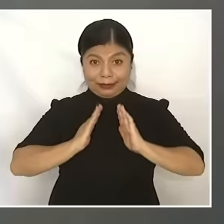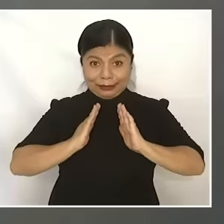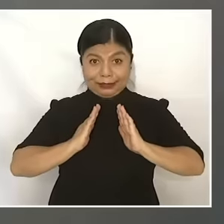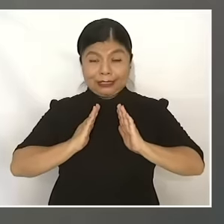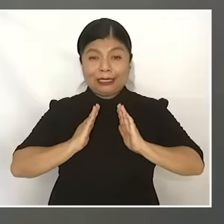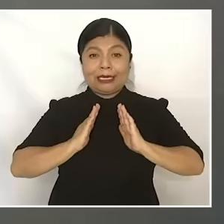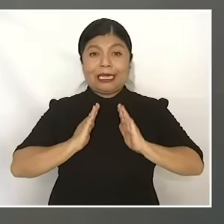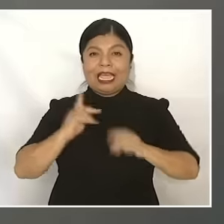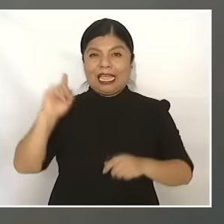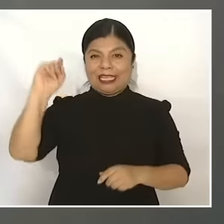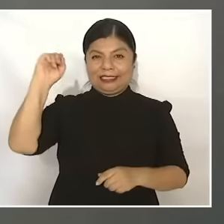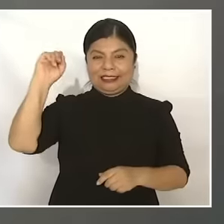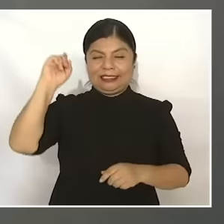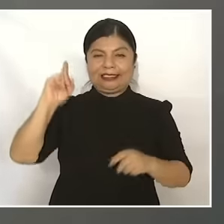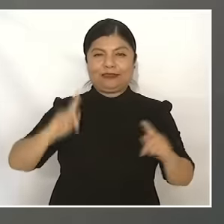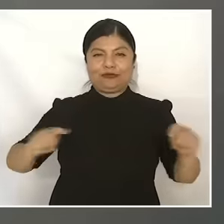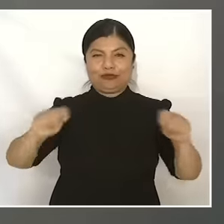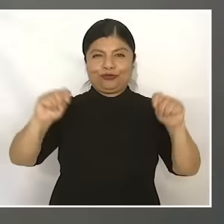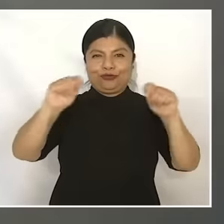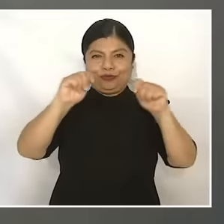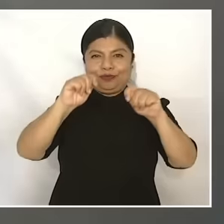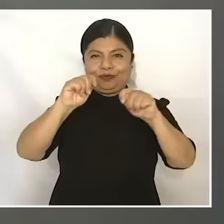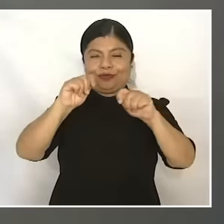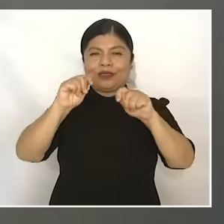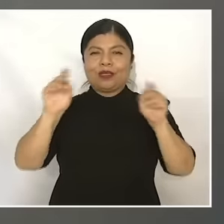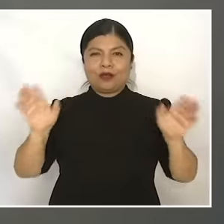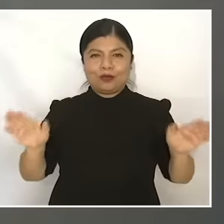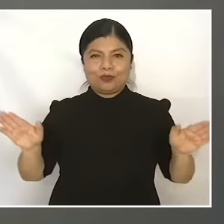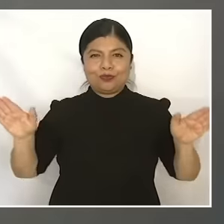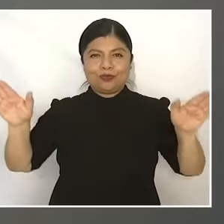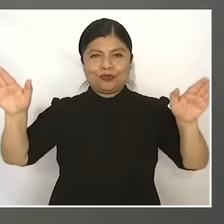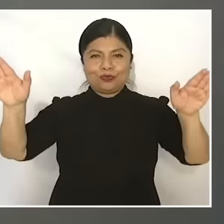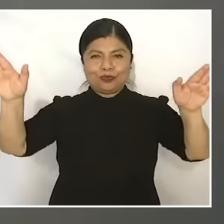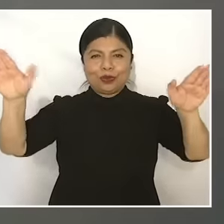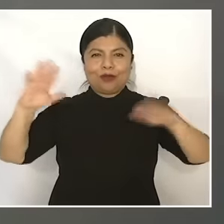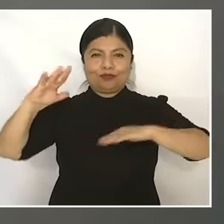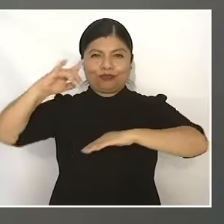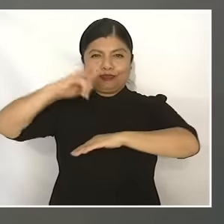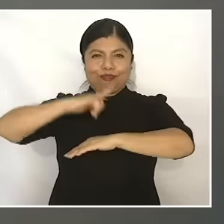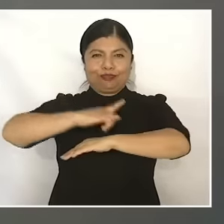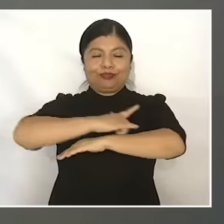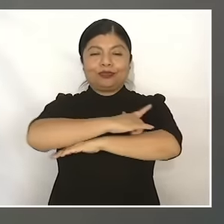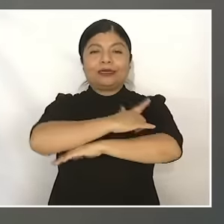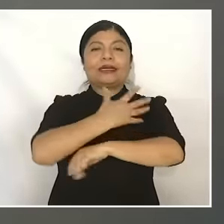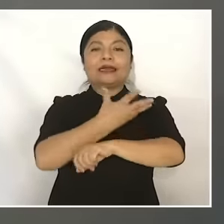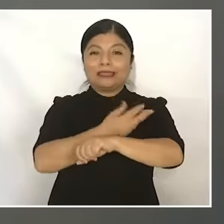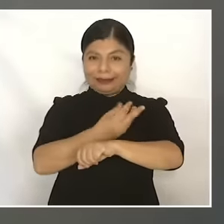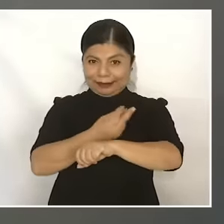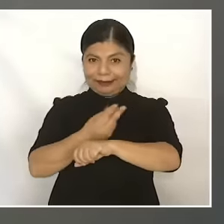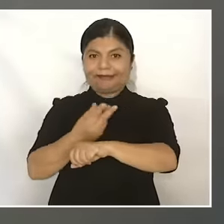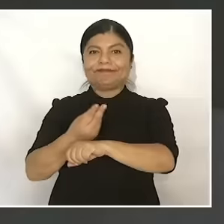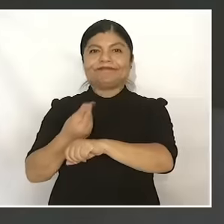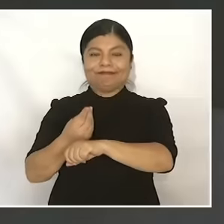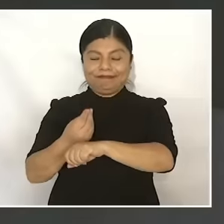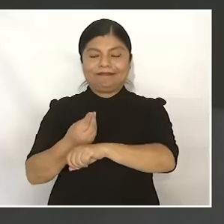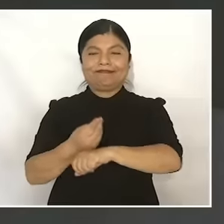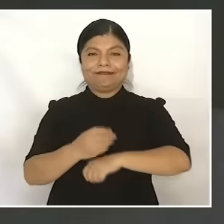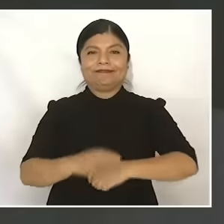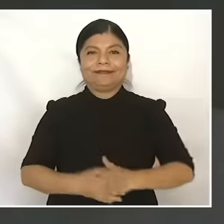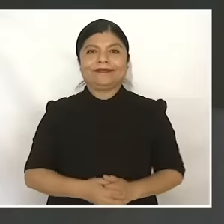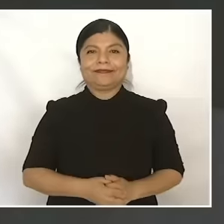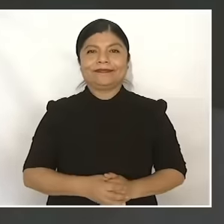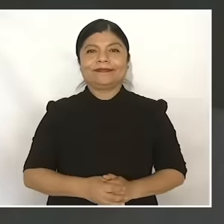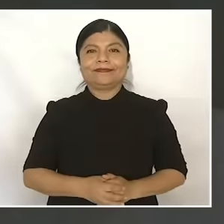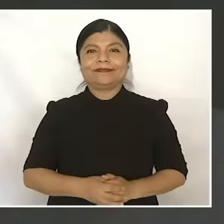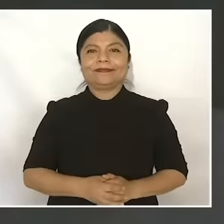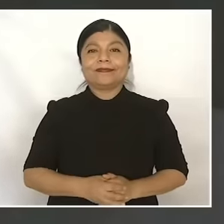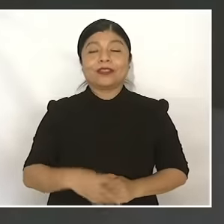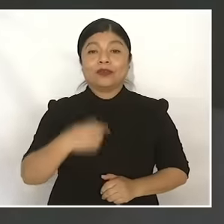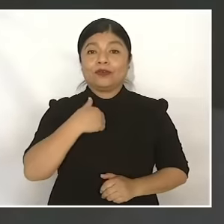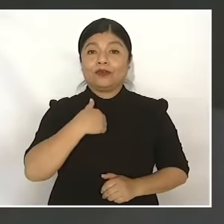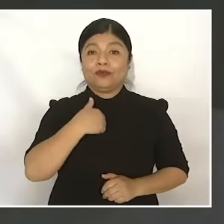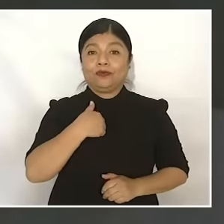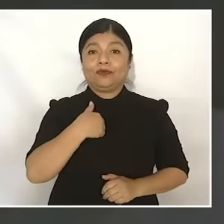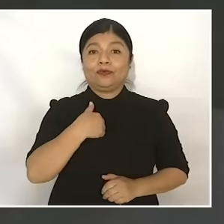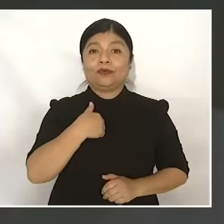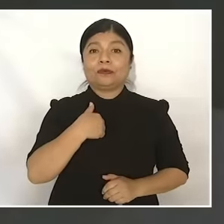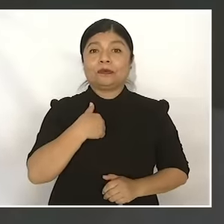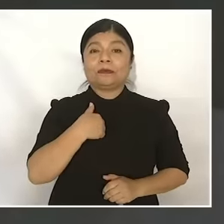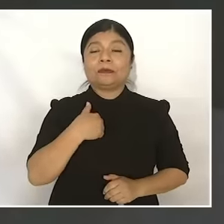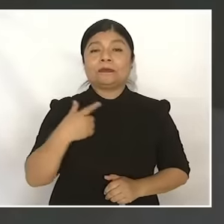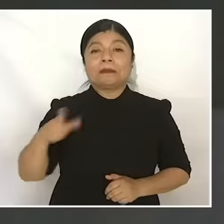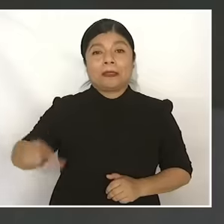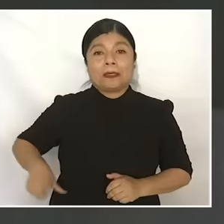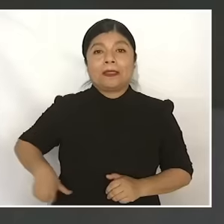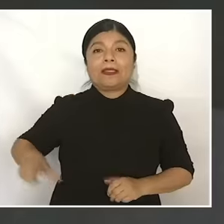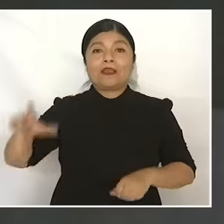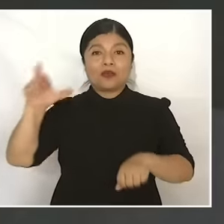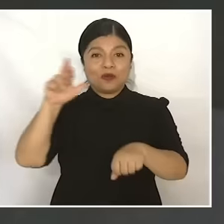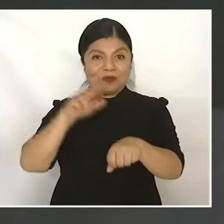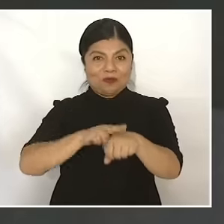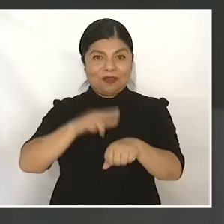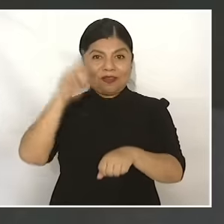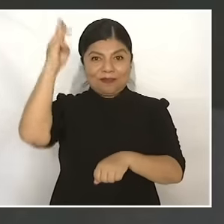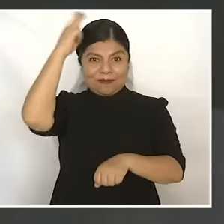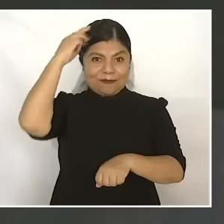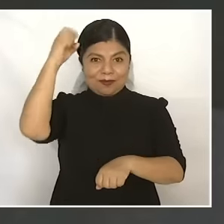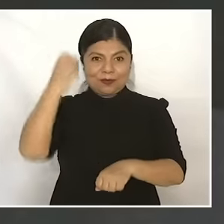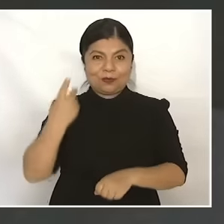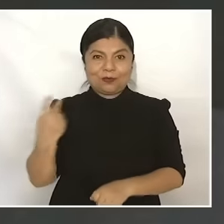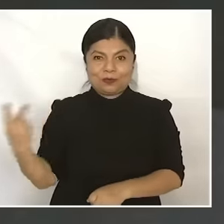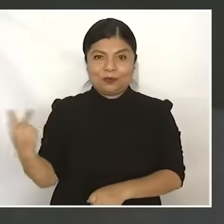Tulum airport because I have the will like the governor to continue promoting Progress with